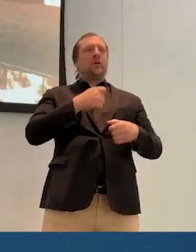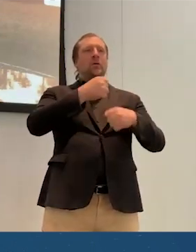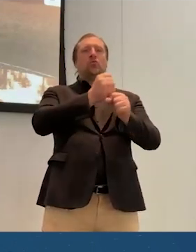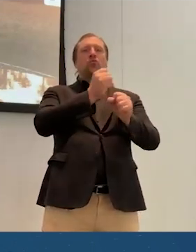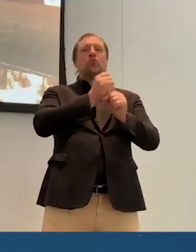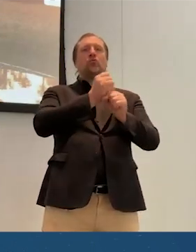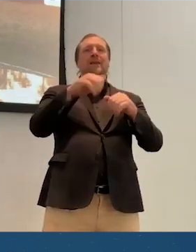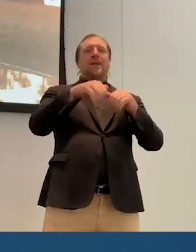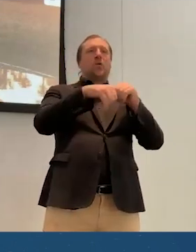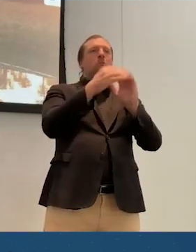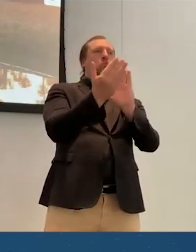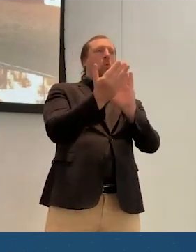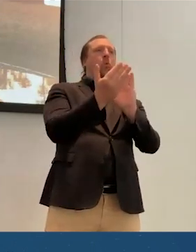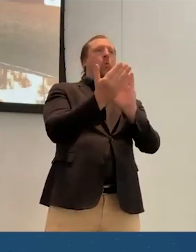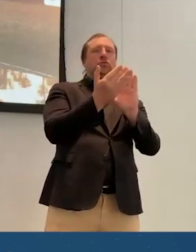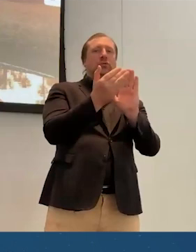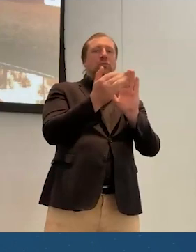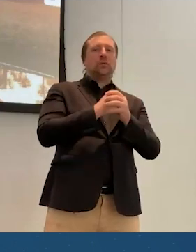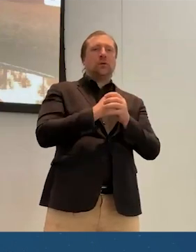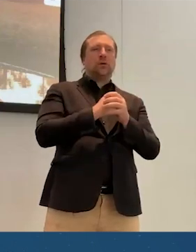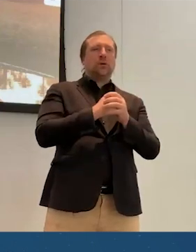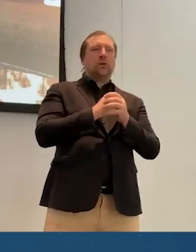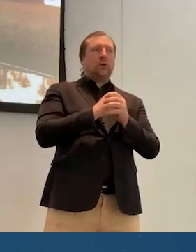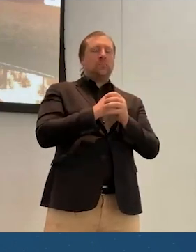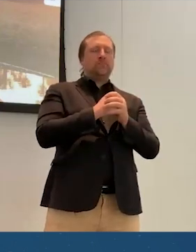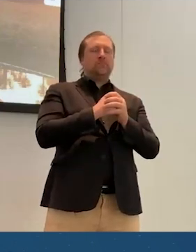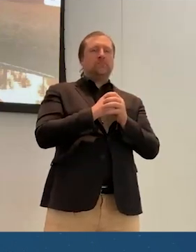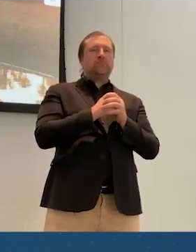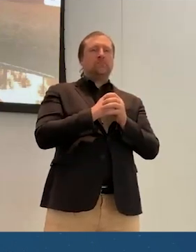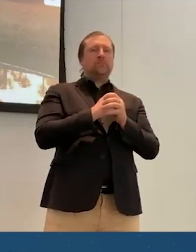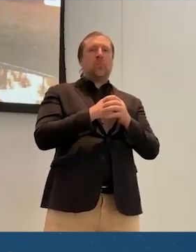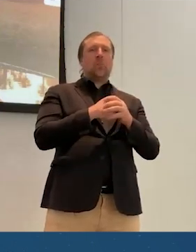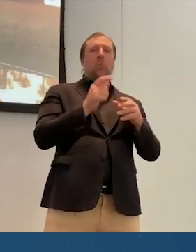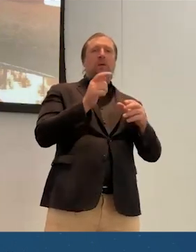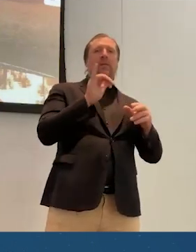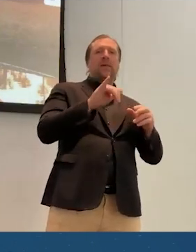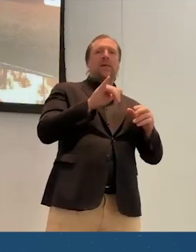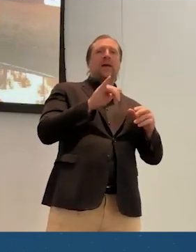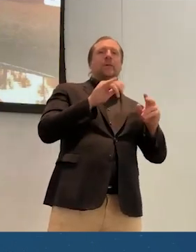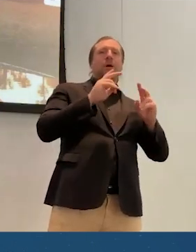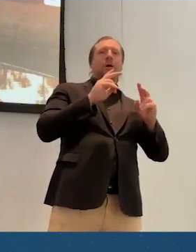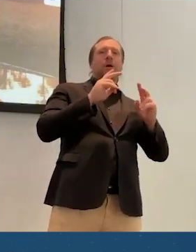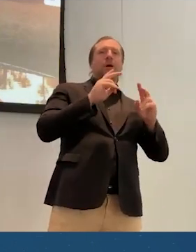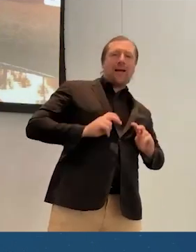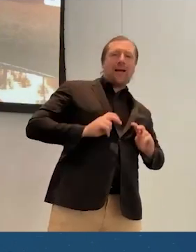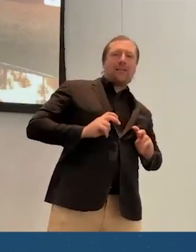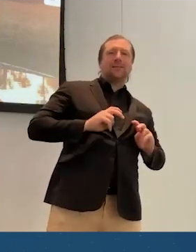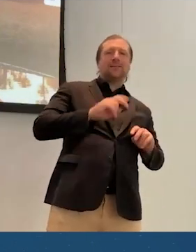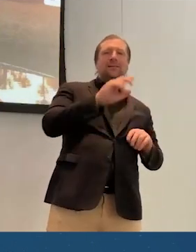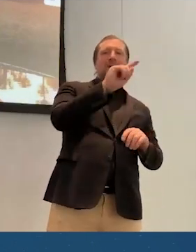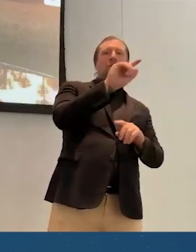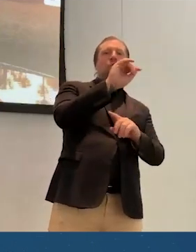consisting of a trajectory analysis, automatic analysis, and sentiment analysis.